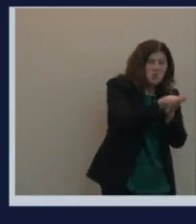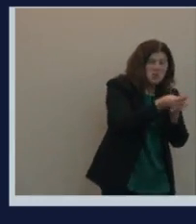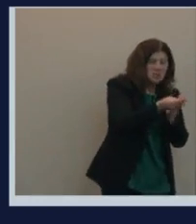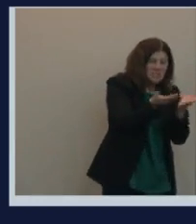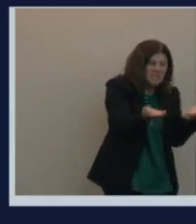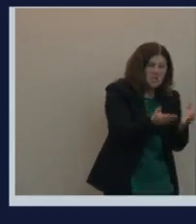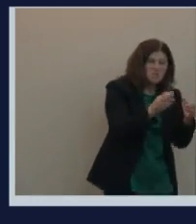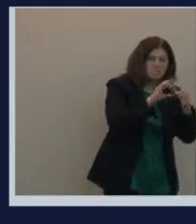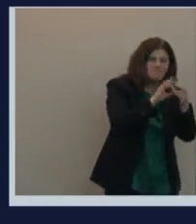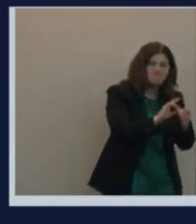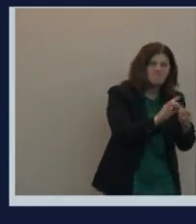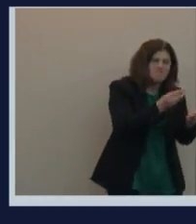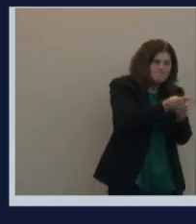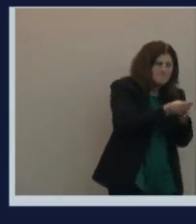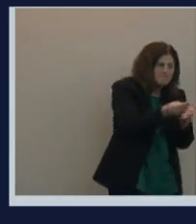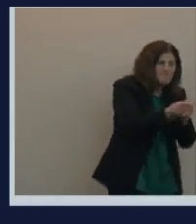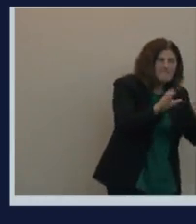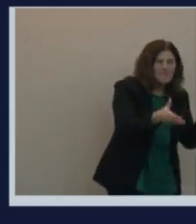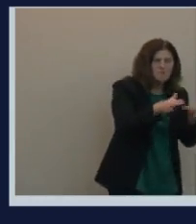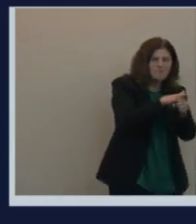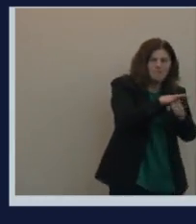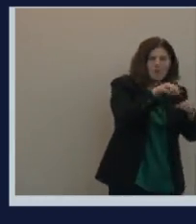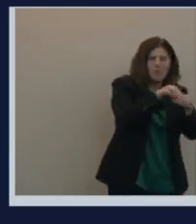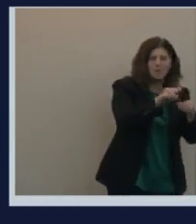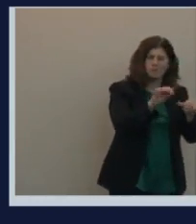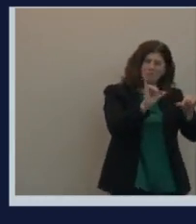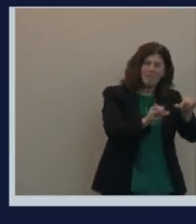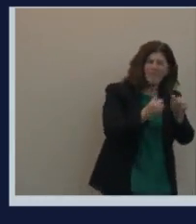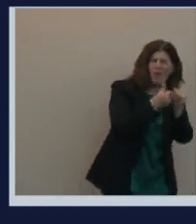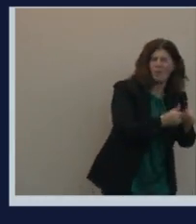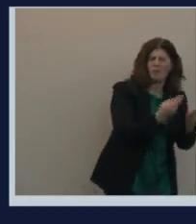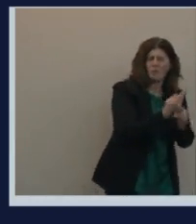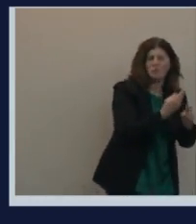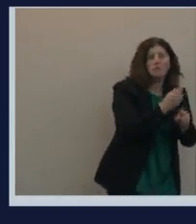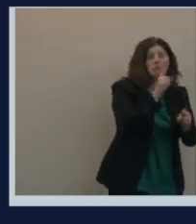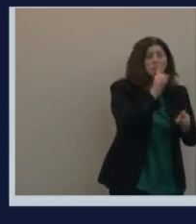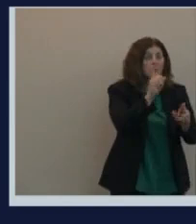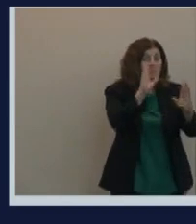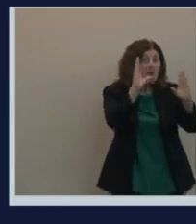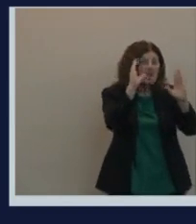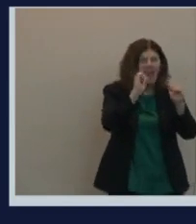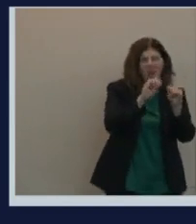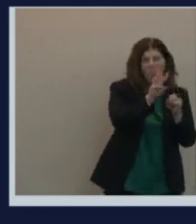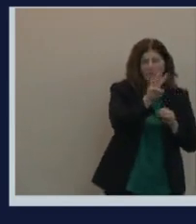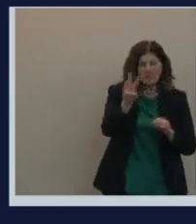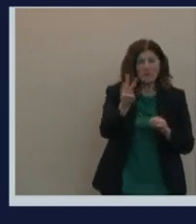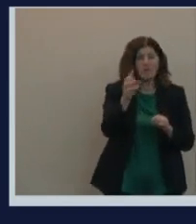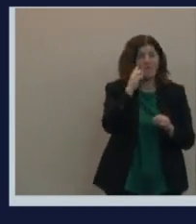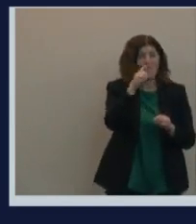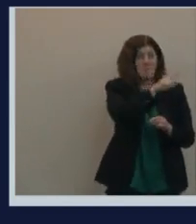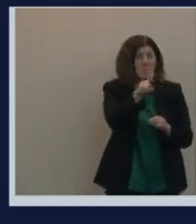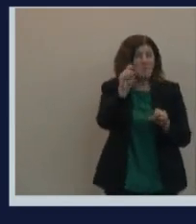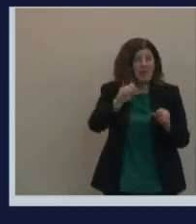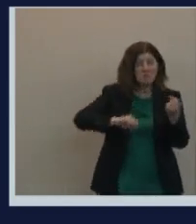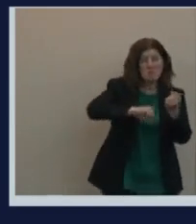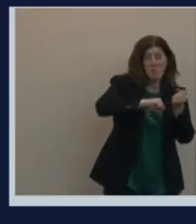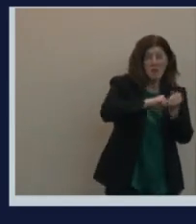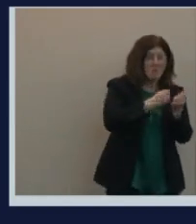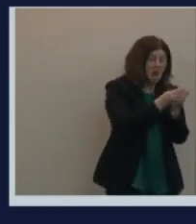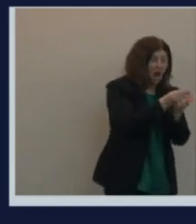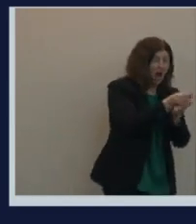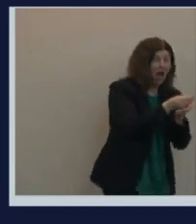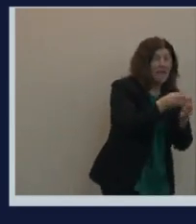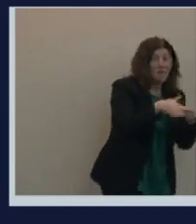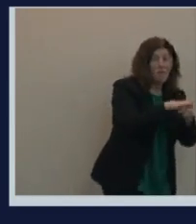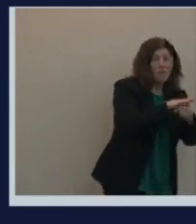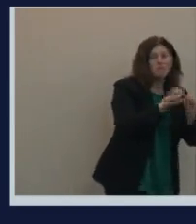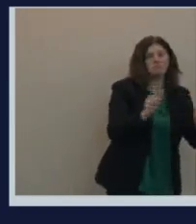LOOK, ANYTHING WE CAN DO THAT SHORES UP OUR SMALL BUSINESSES, THAT KEEPS THE PURCHASING POWER ALIVE IN OUR STATE WE SHOULD BE DOING.